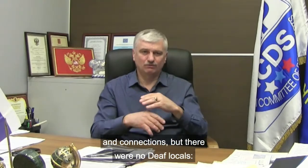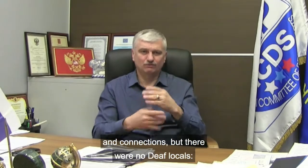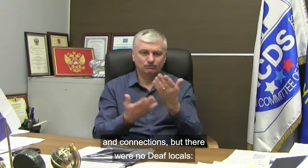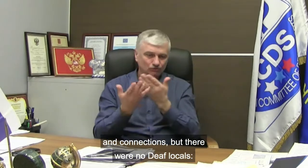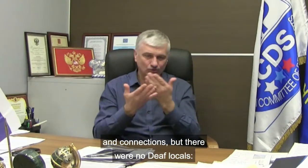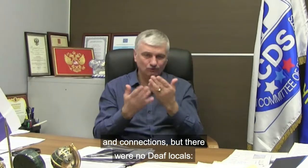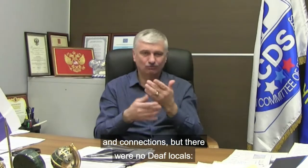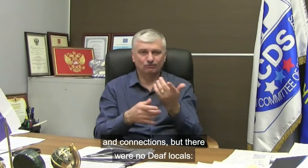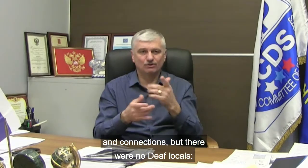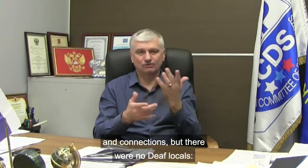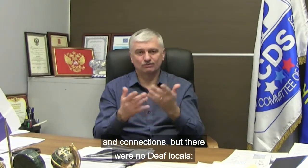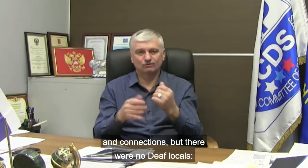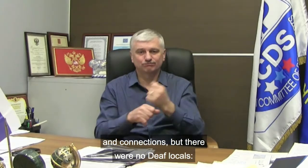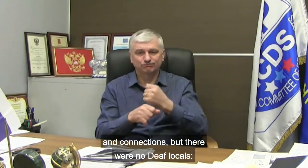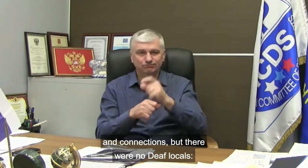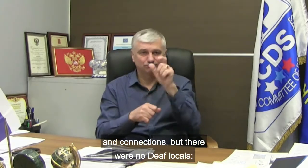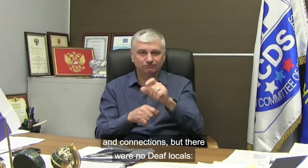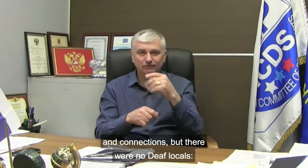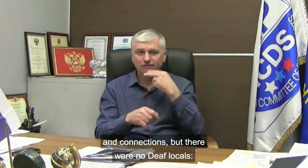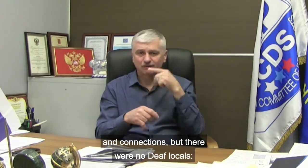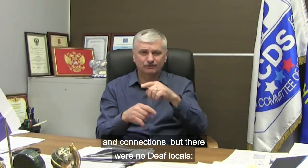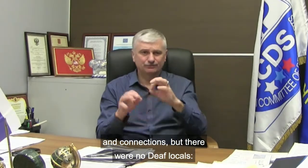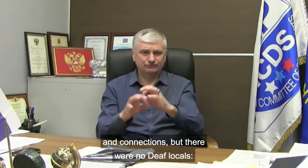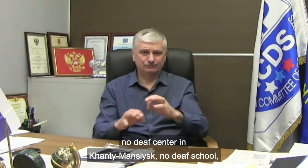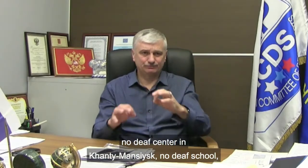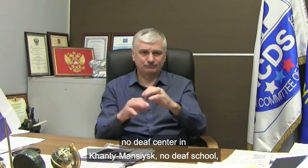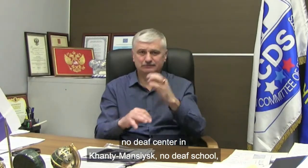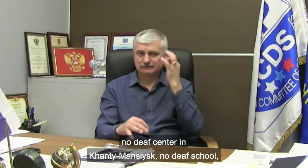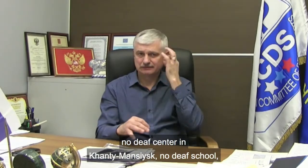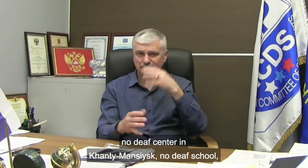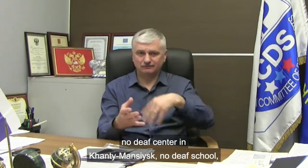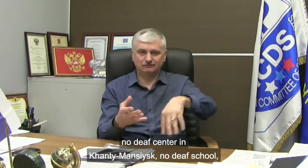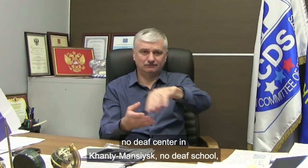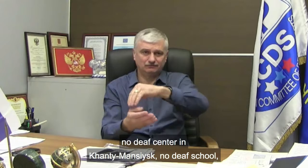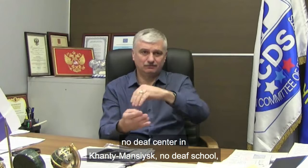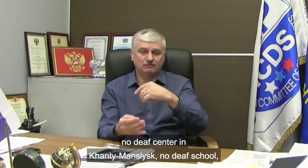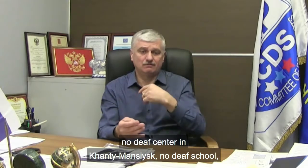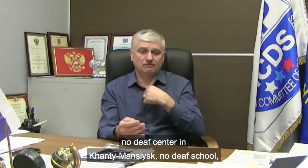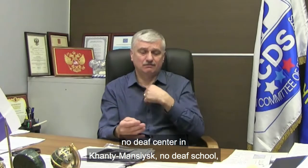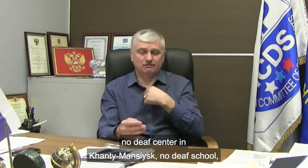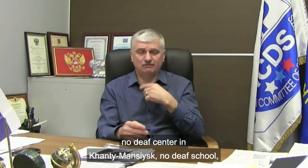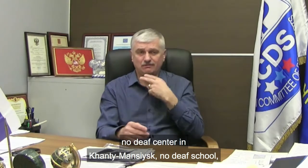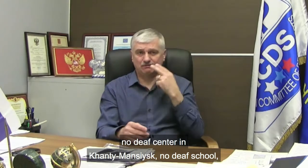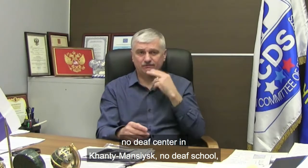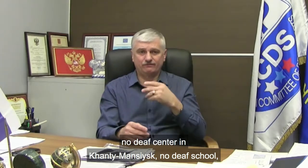and connections, but there were no Deaf locals: no deaf center in Khanty-Mansiysk, no deaf school,